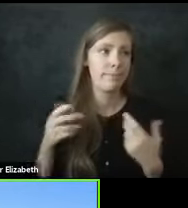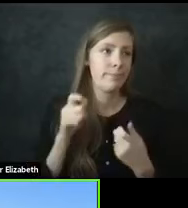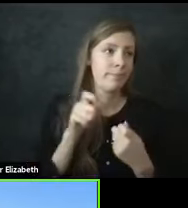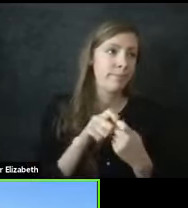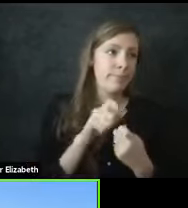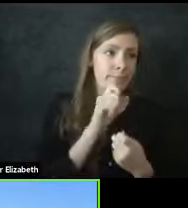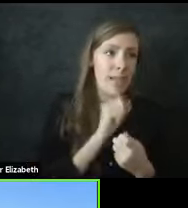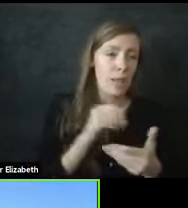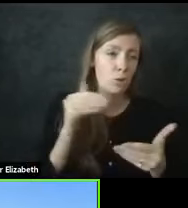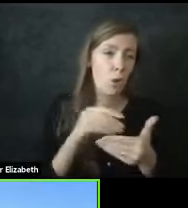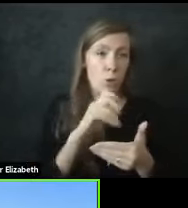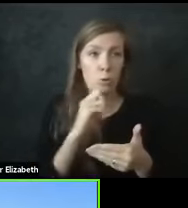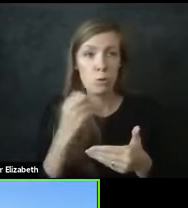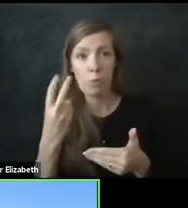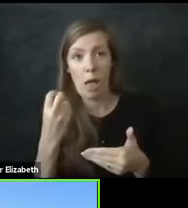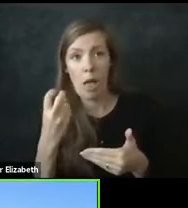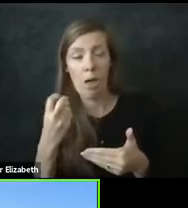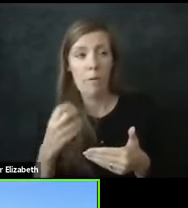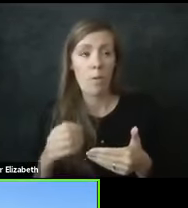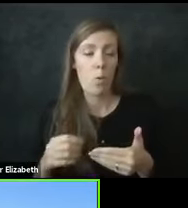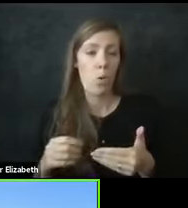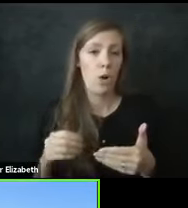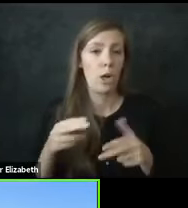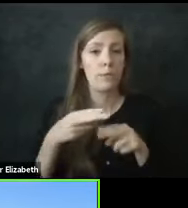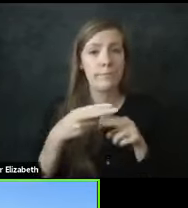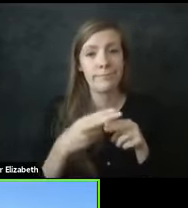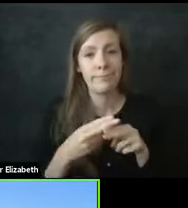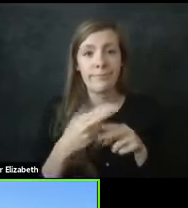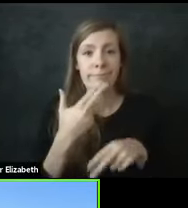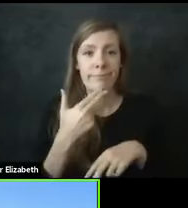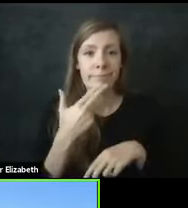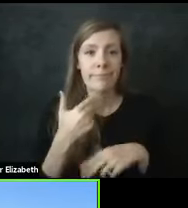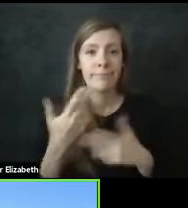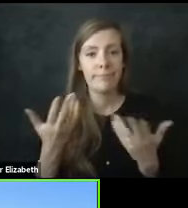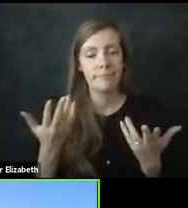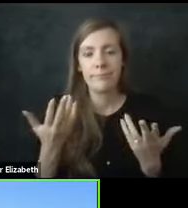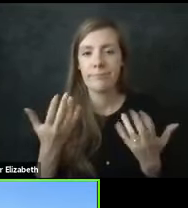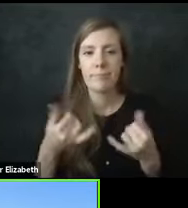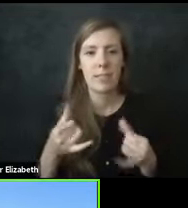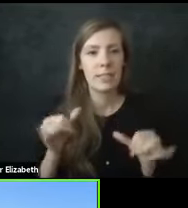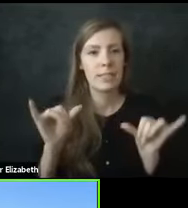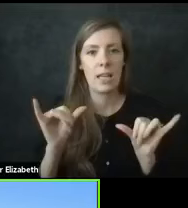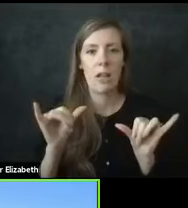twelve or whether their size or weight is less. The vaccines have been found safe based on